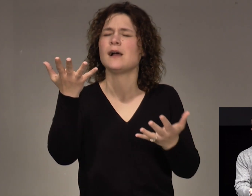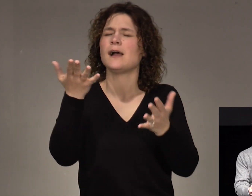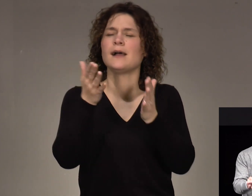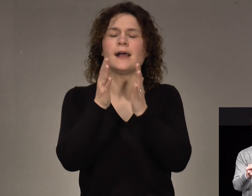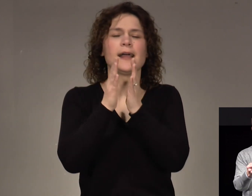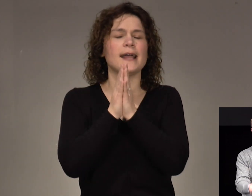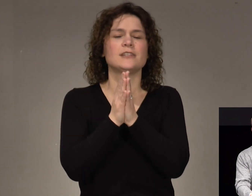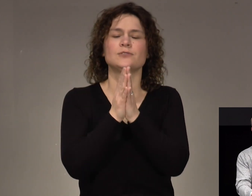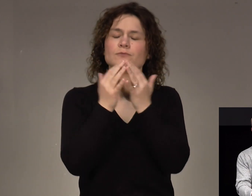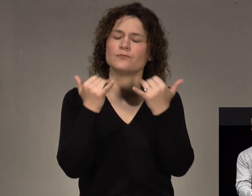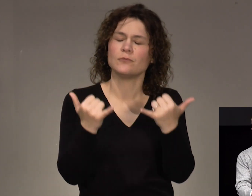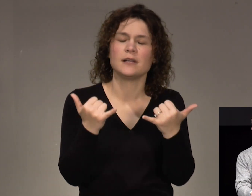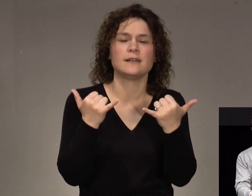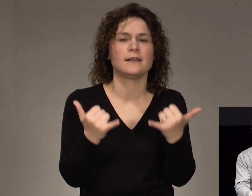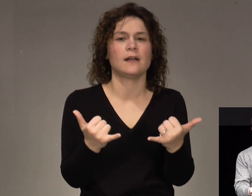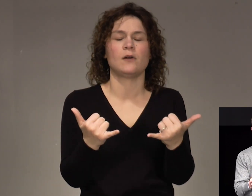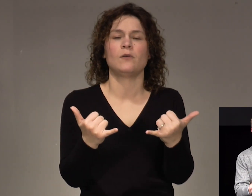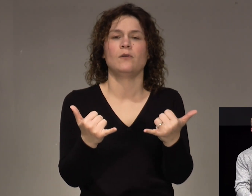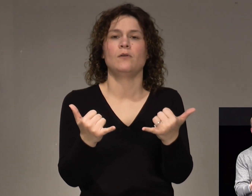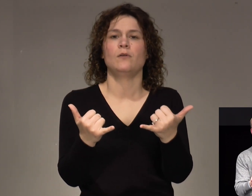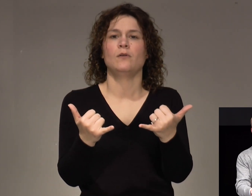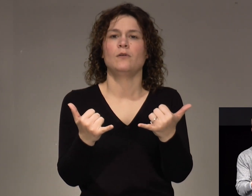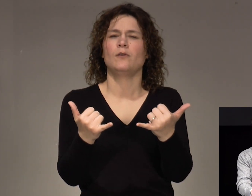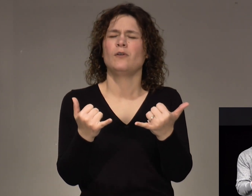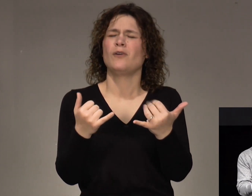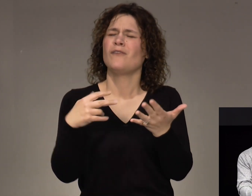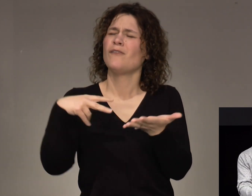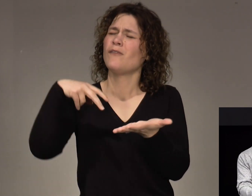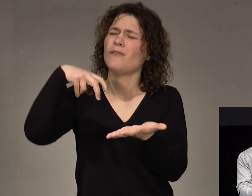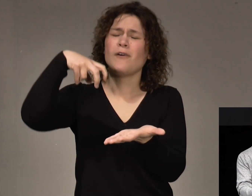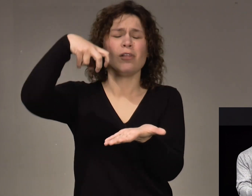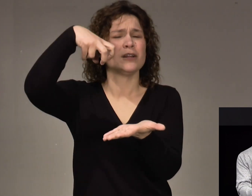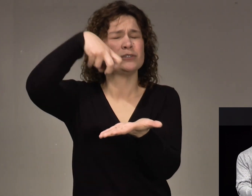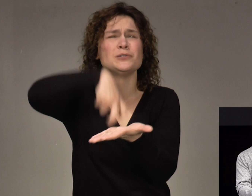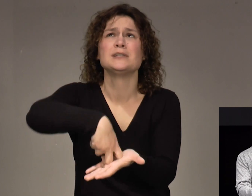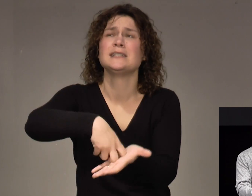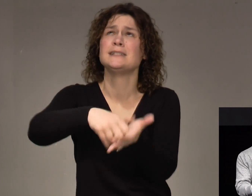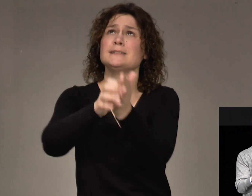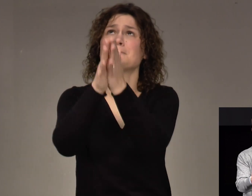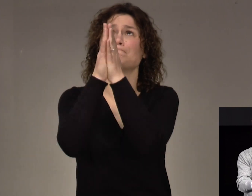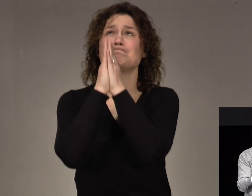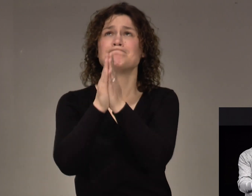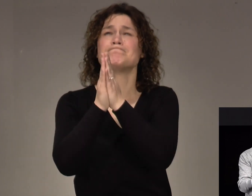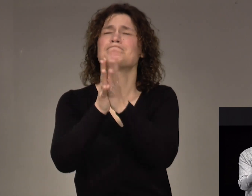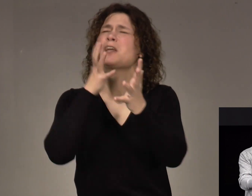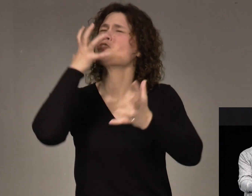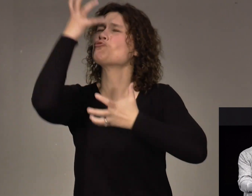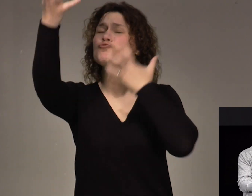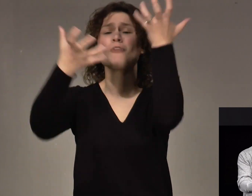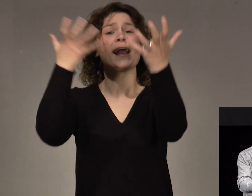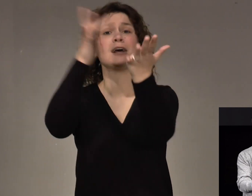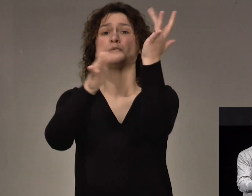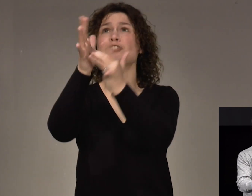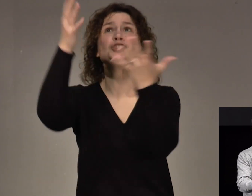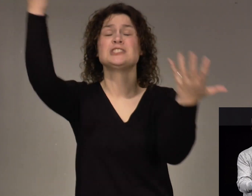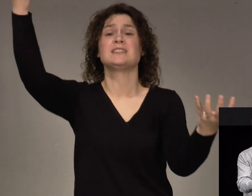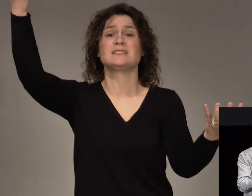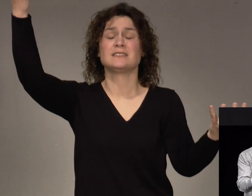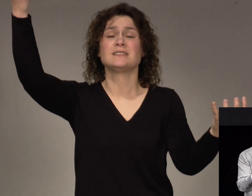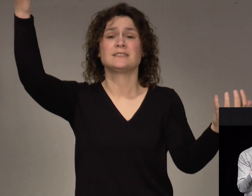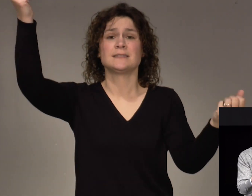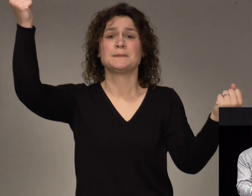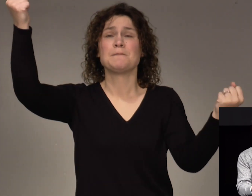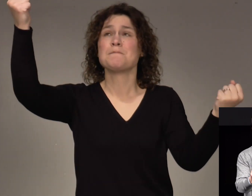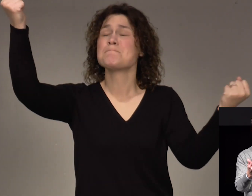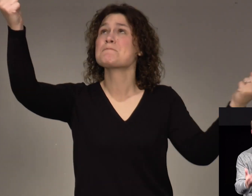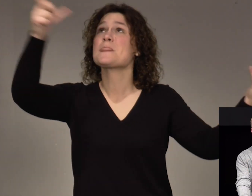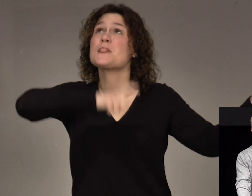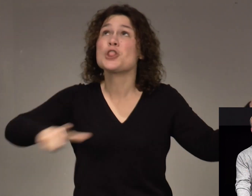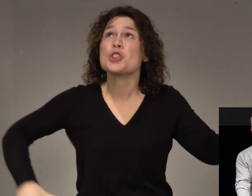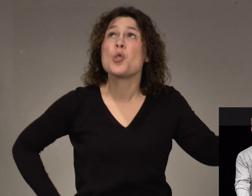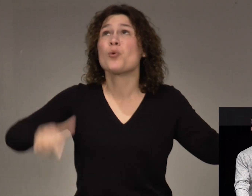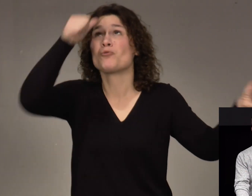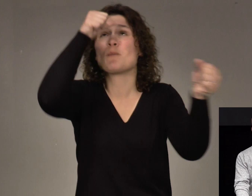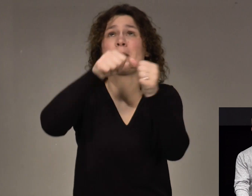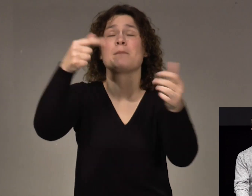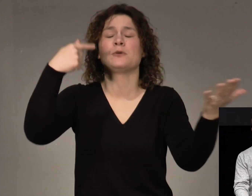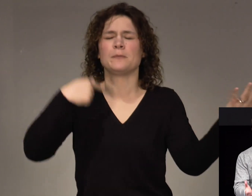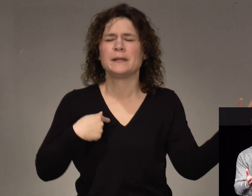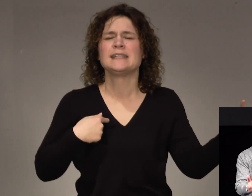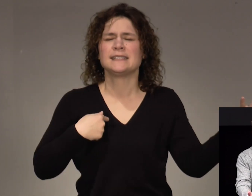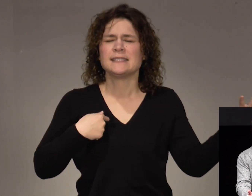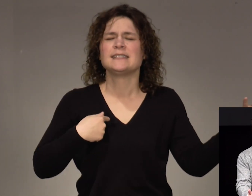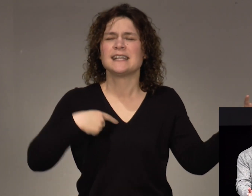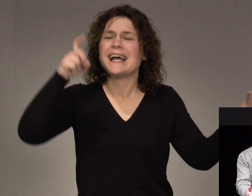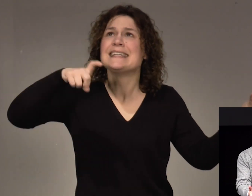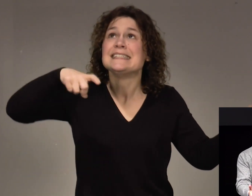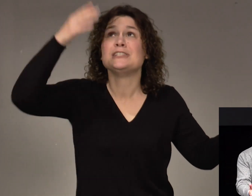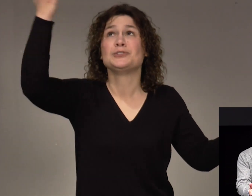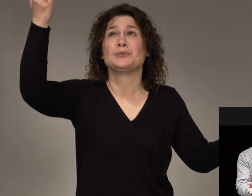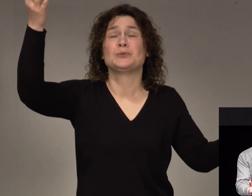right now, fall on your knees and cry out to Jesus: "Lord, remember me. I need You.